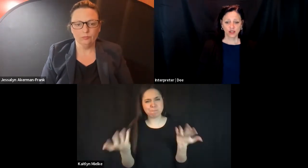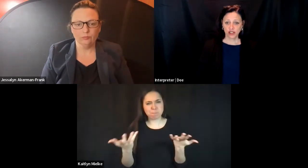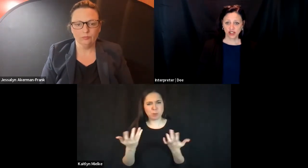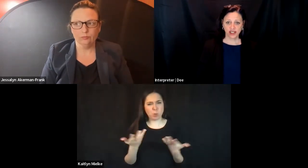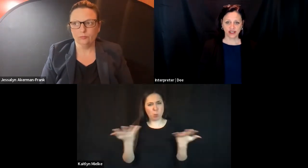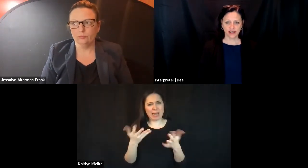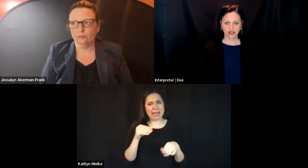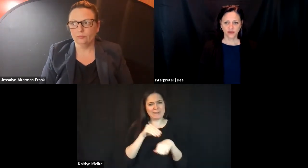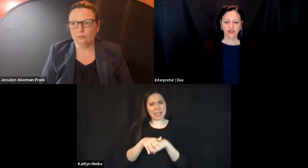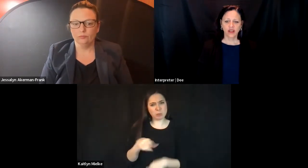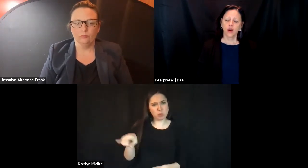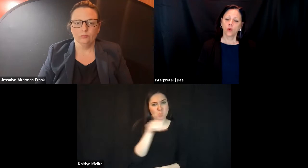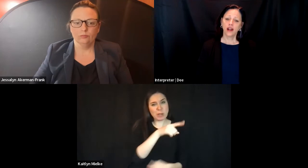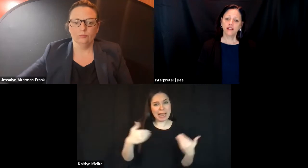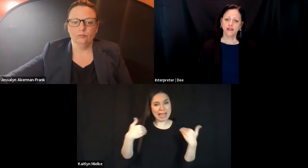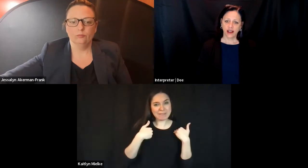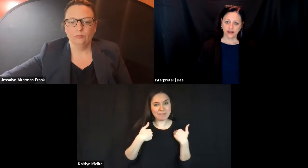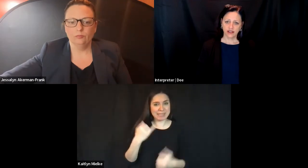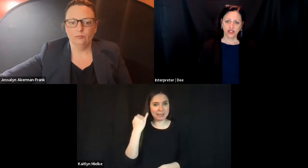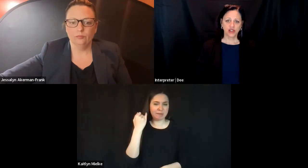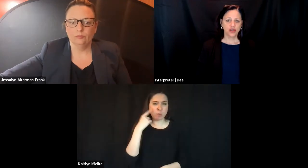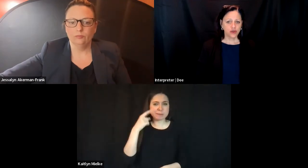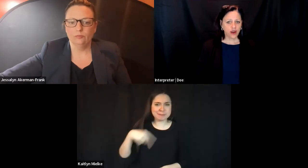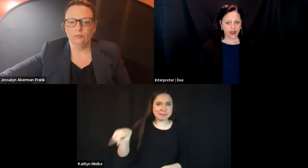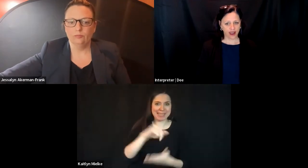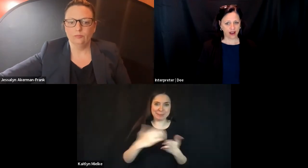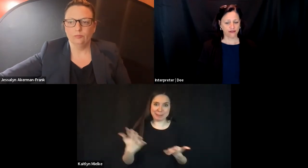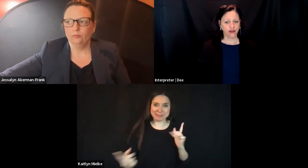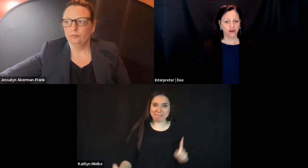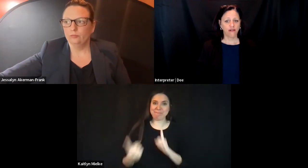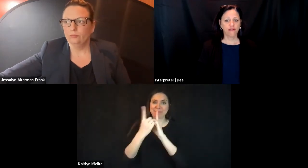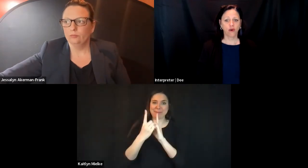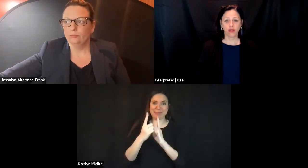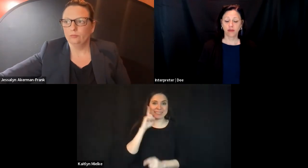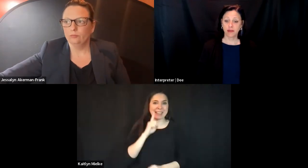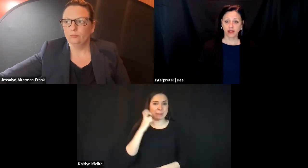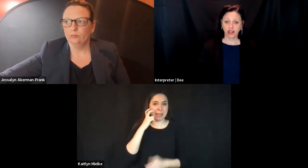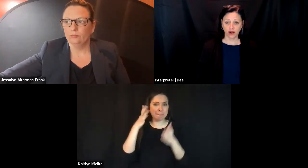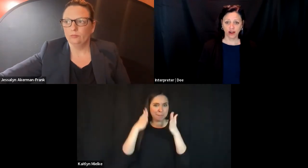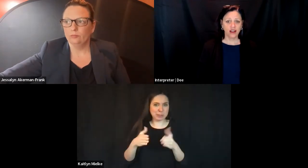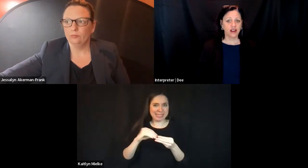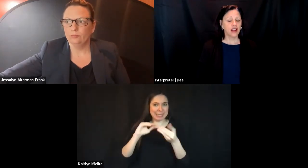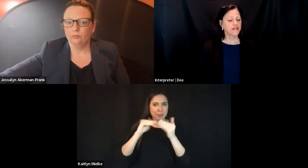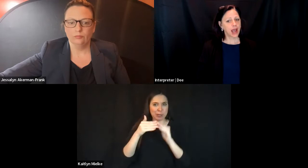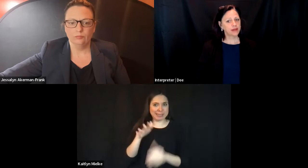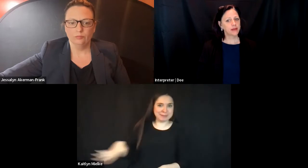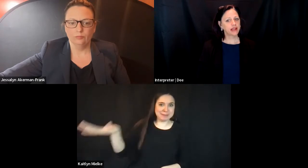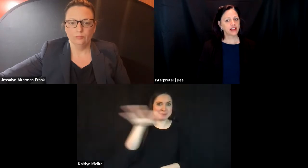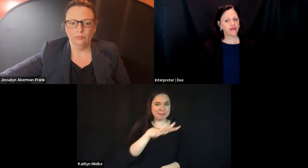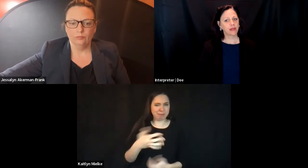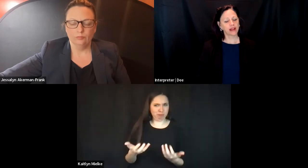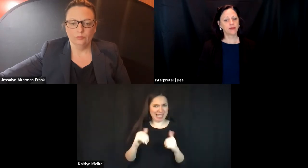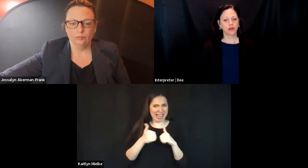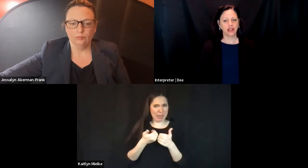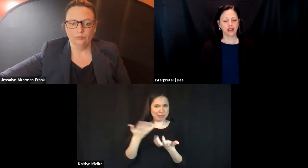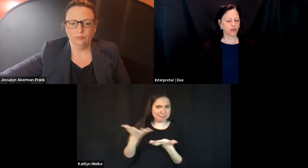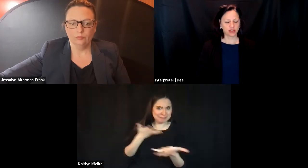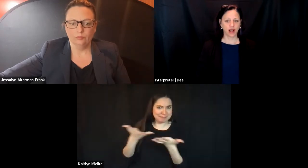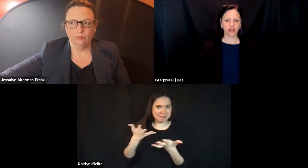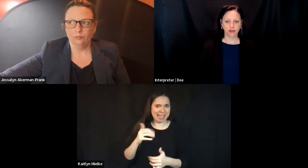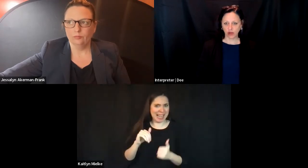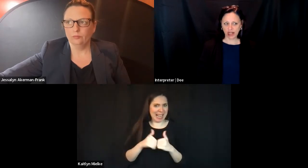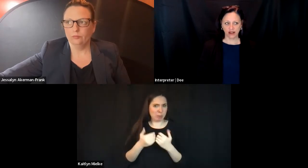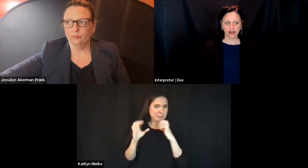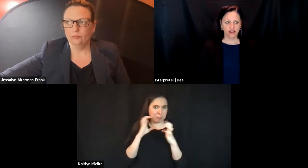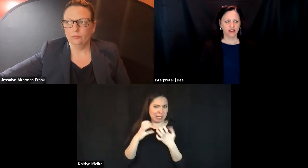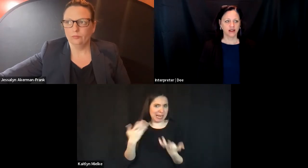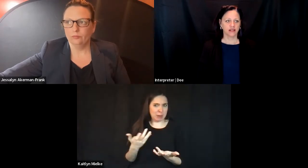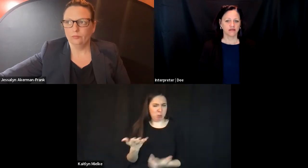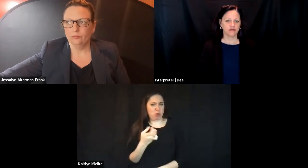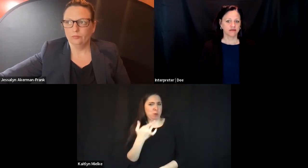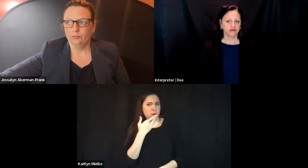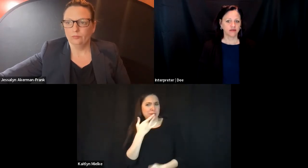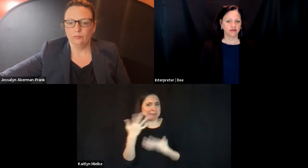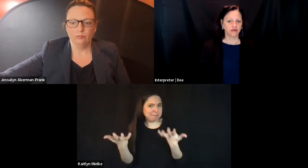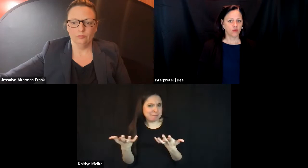Kaitlyn: Thank you.